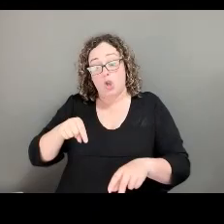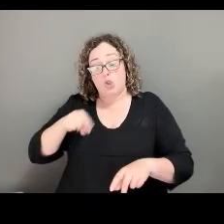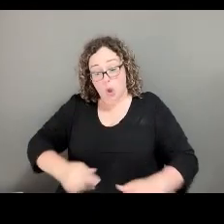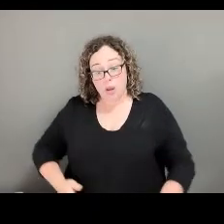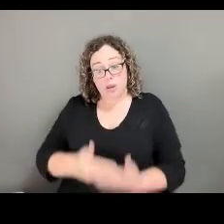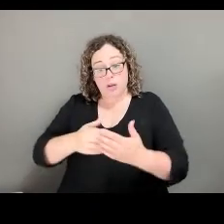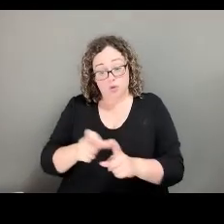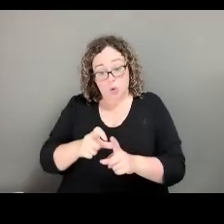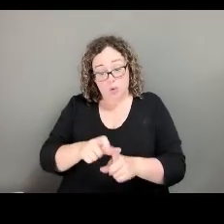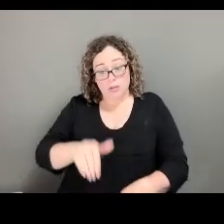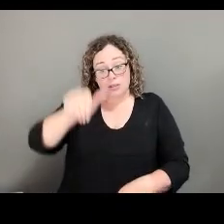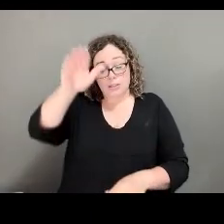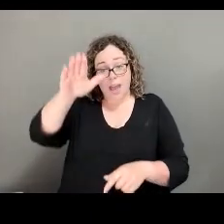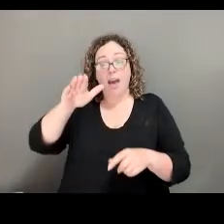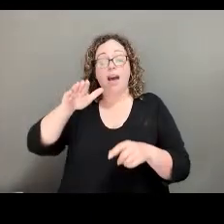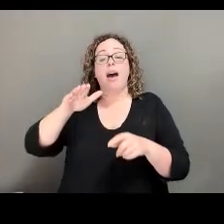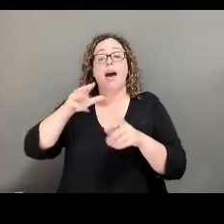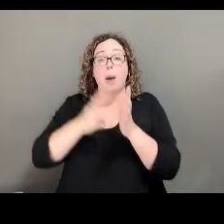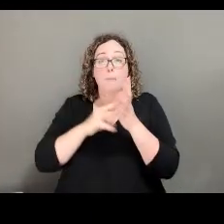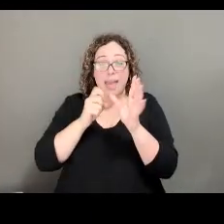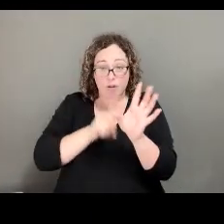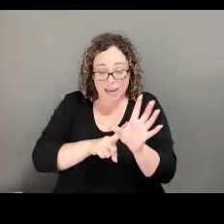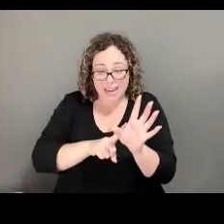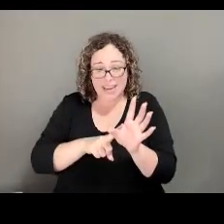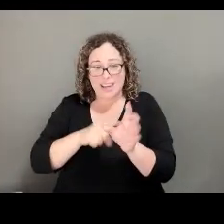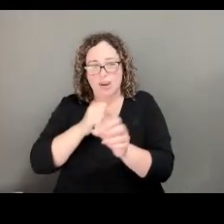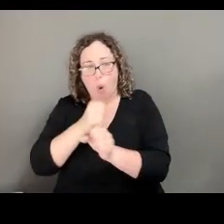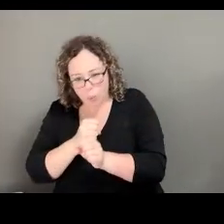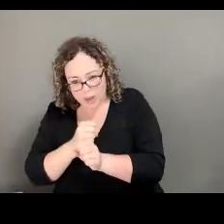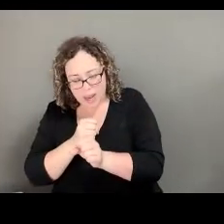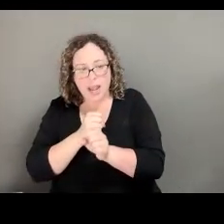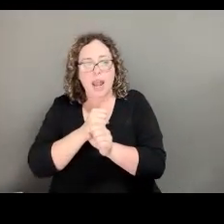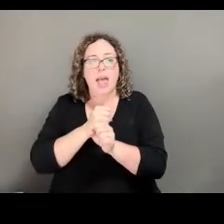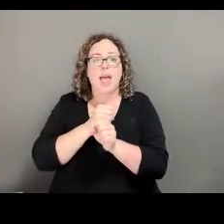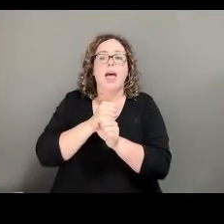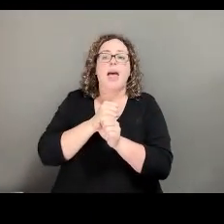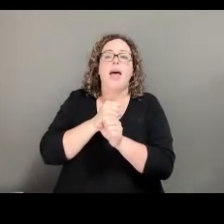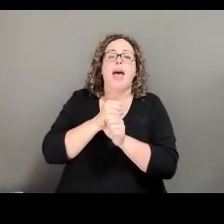Percy Shelley and became, Mary Shelley, who wrote Frankenstein.